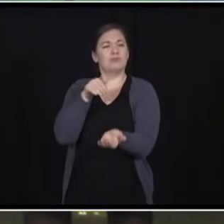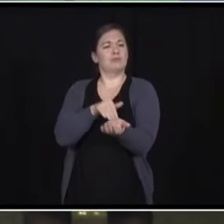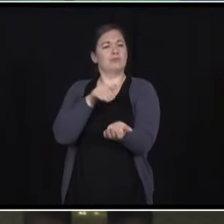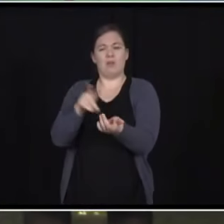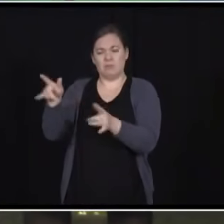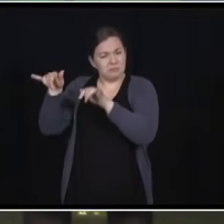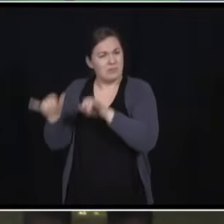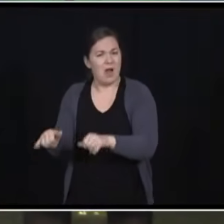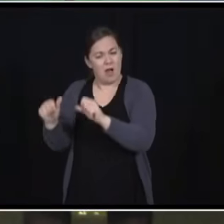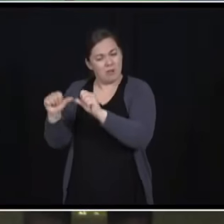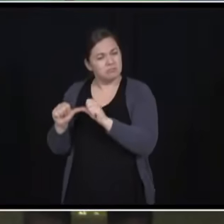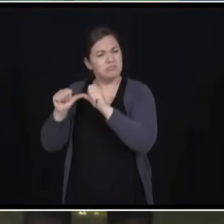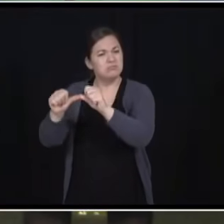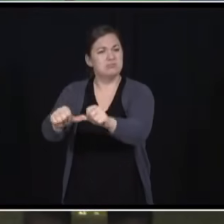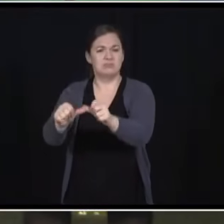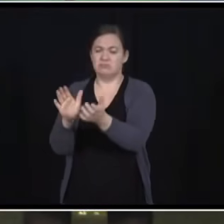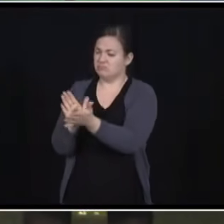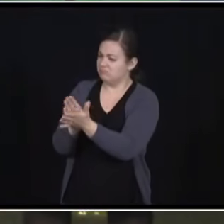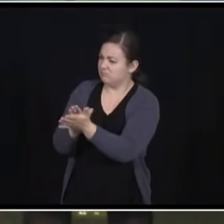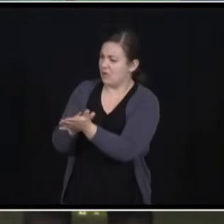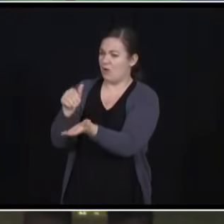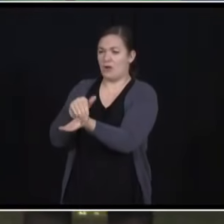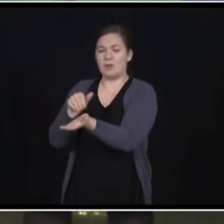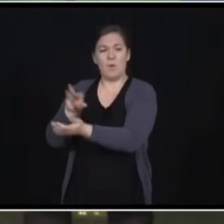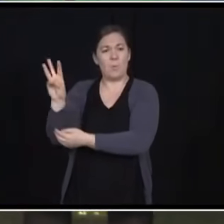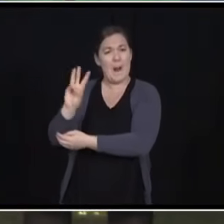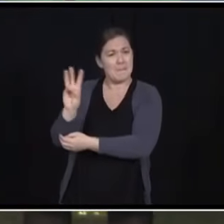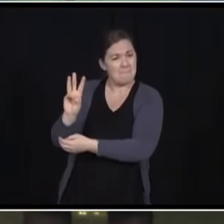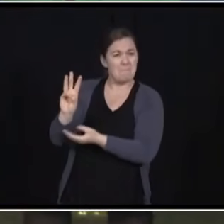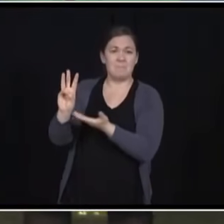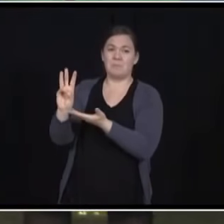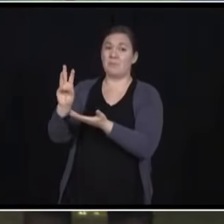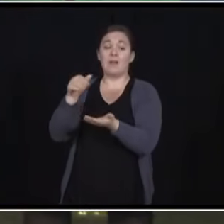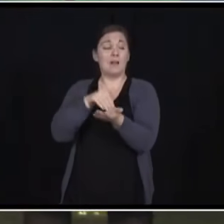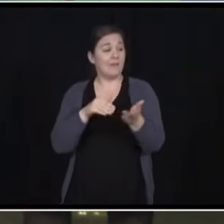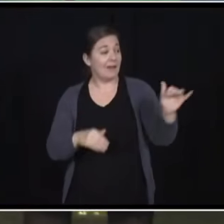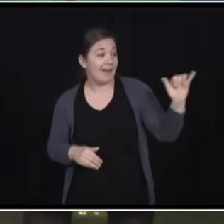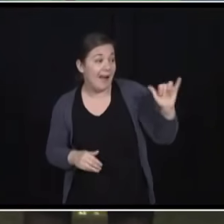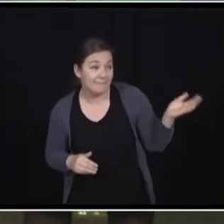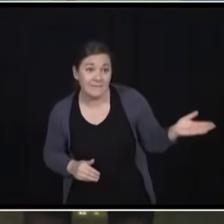dance partner in the middle of the dance especially when he is an incredible dancer, like